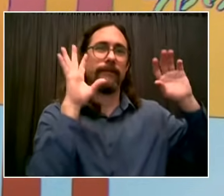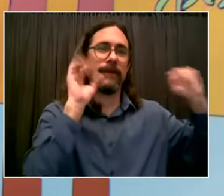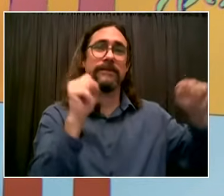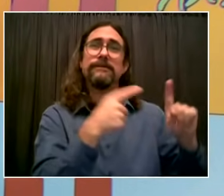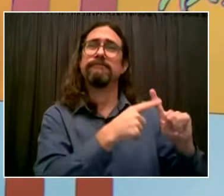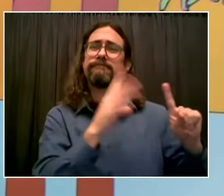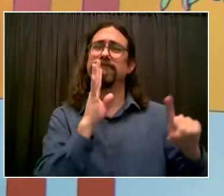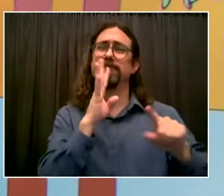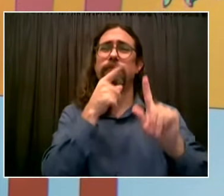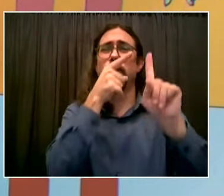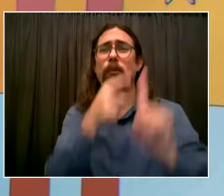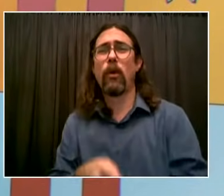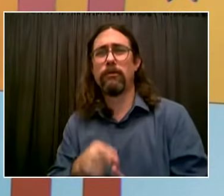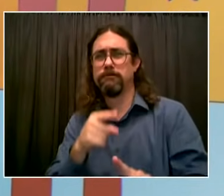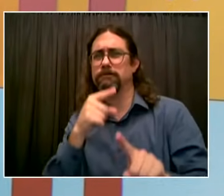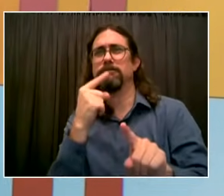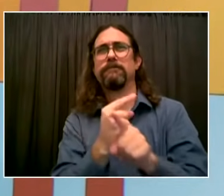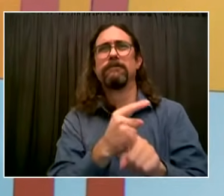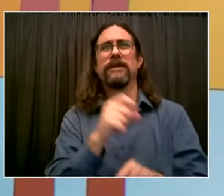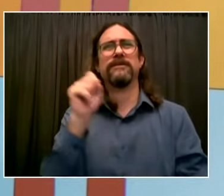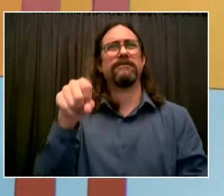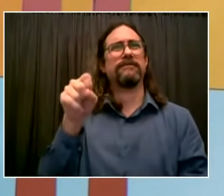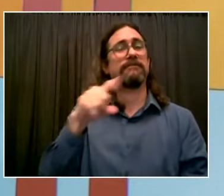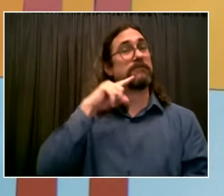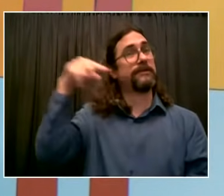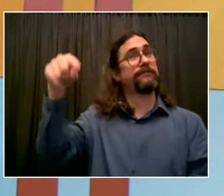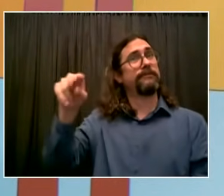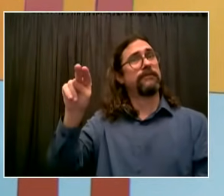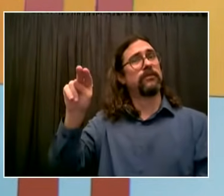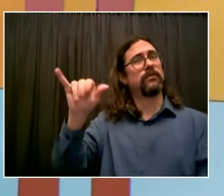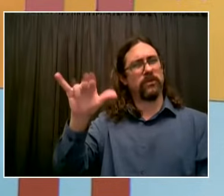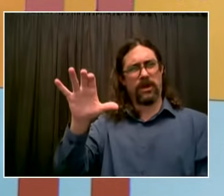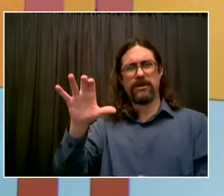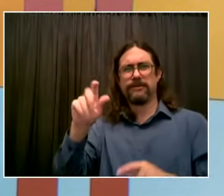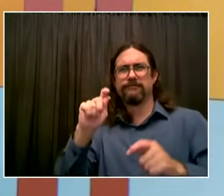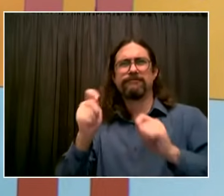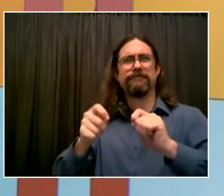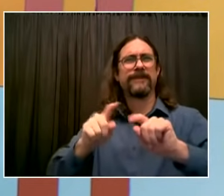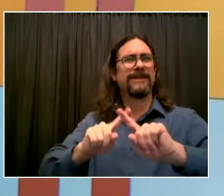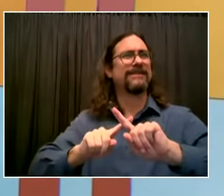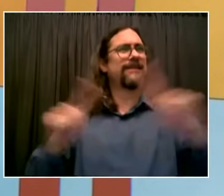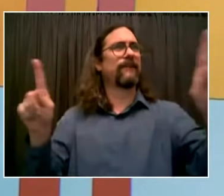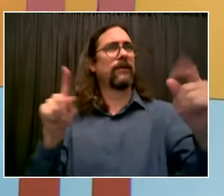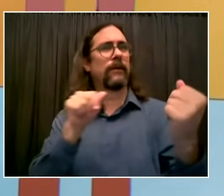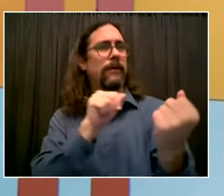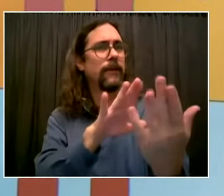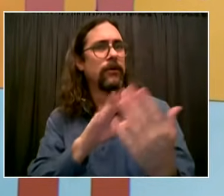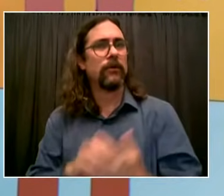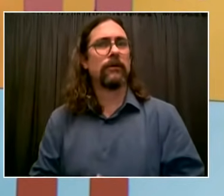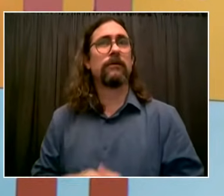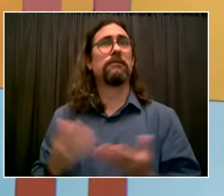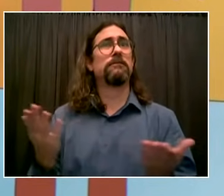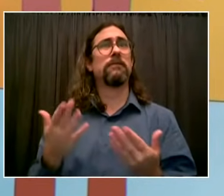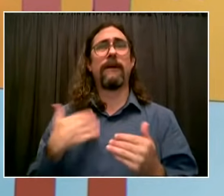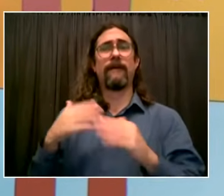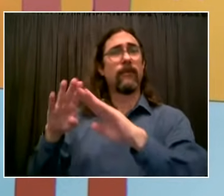THERE. ALL THE PIECES TO SHOW NEW YORK CITY IS DOING THINGS IN A VERY, VERY DIFFERENT WAYW HETHER IT IS OPEN STREETS, WHETHER IT'S